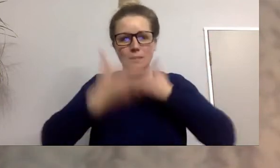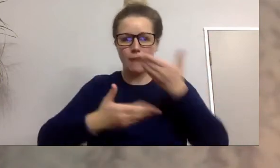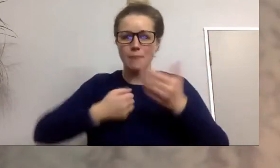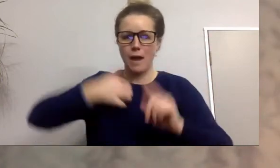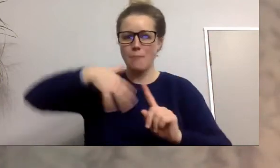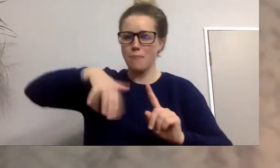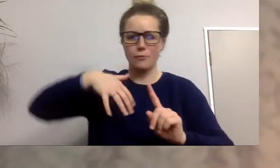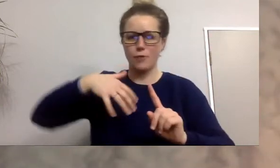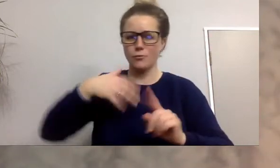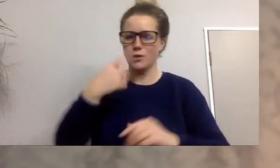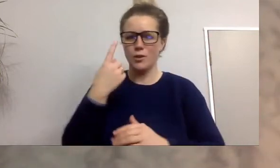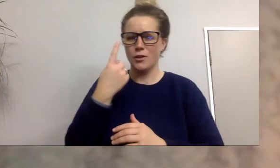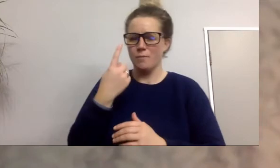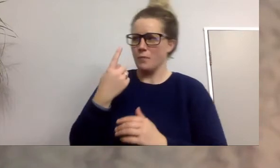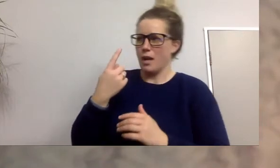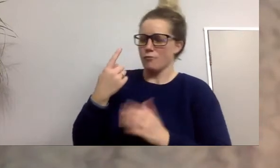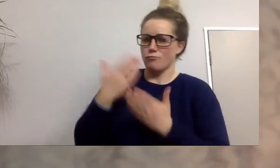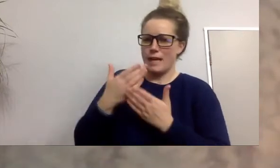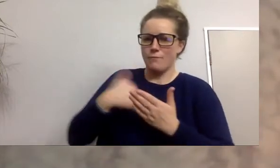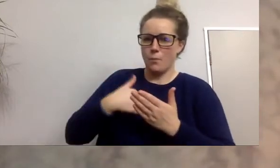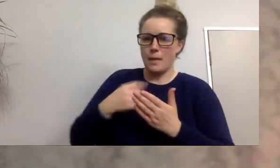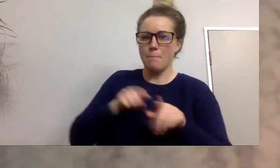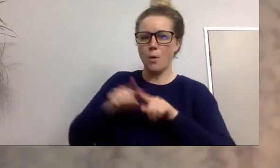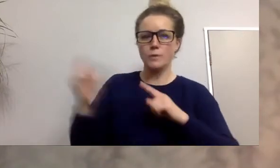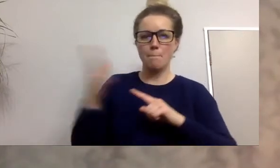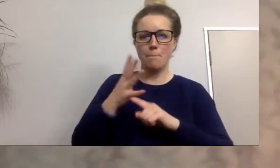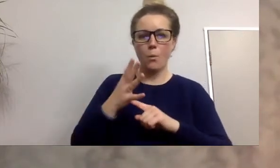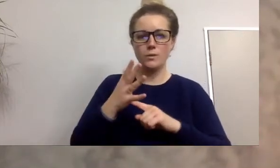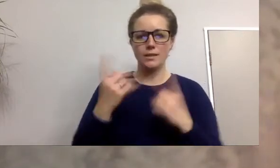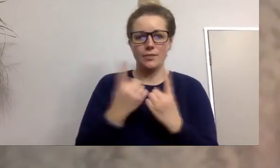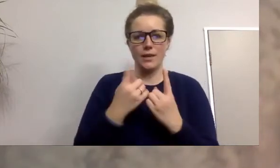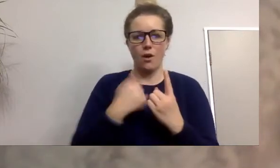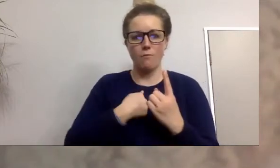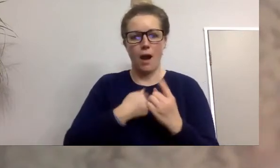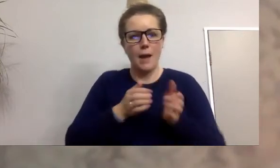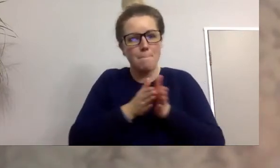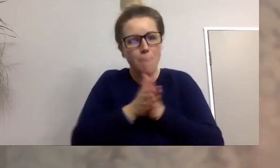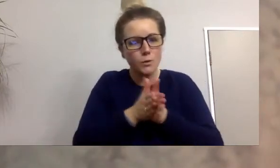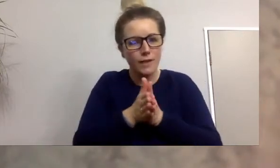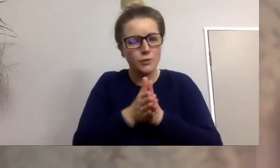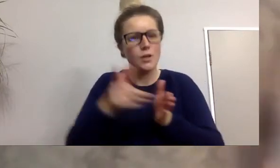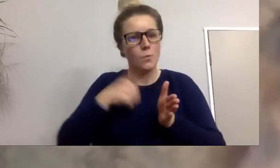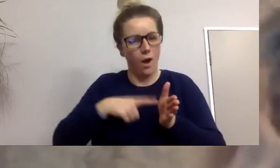think this is the essence and the core of my motivation for all the work I've done,